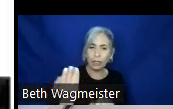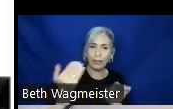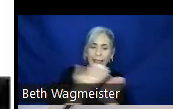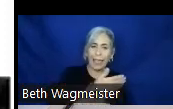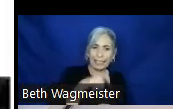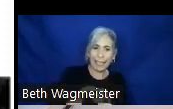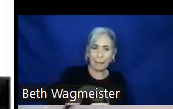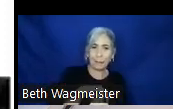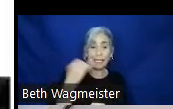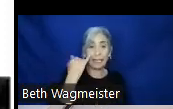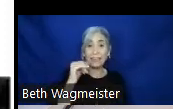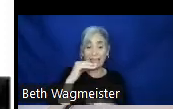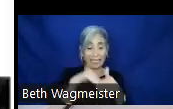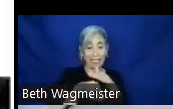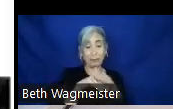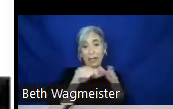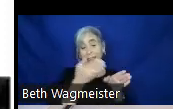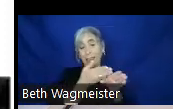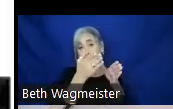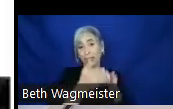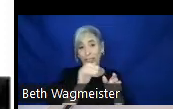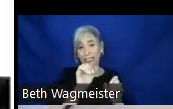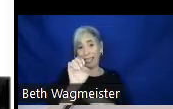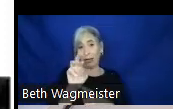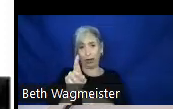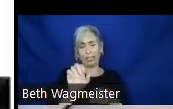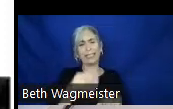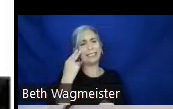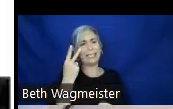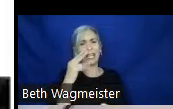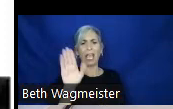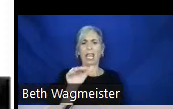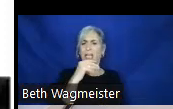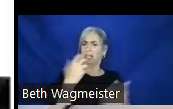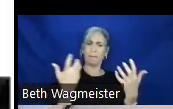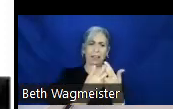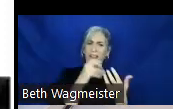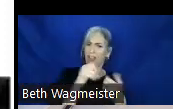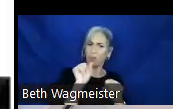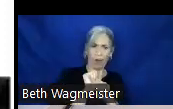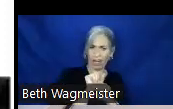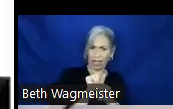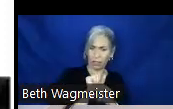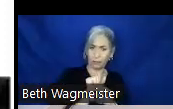even if not accessibility specialists, they can see, hey, this doesn't actually work. Now, these